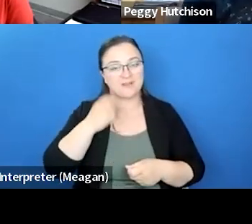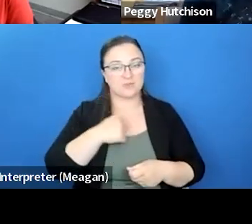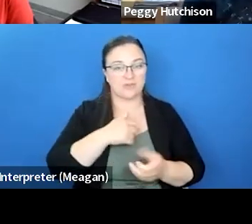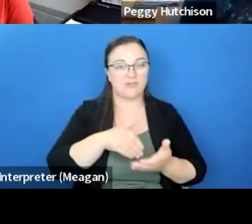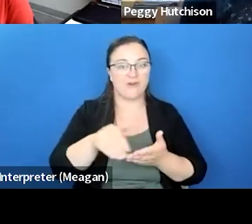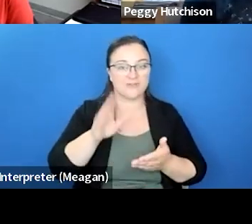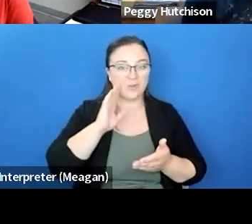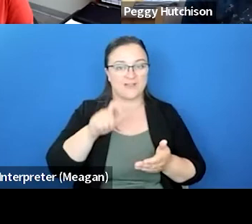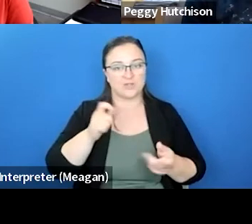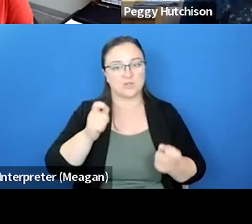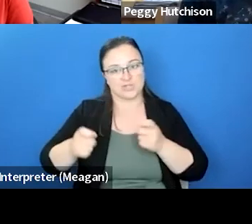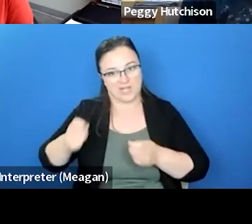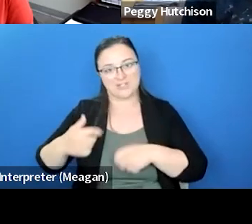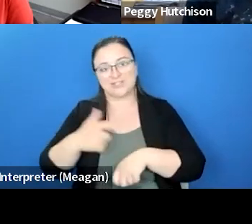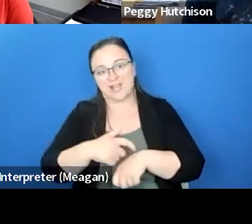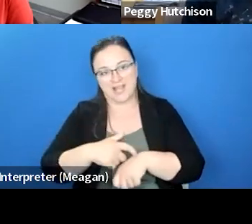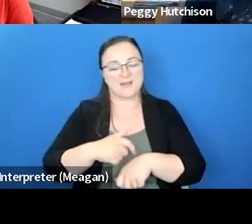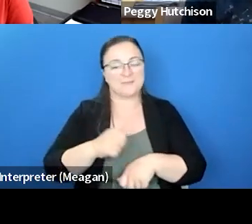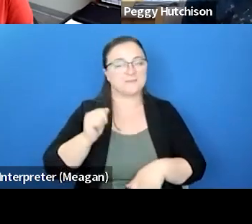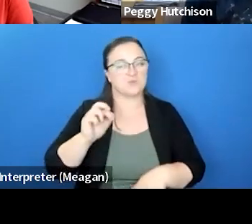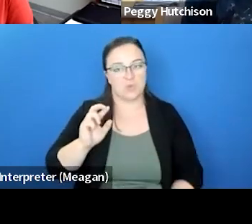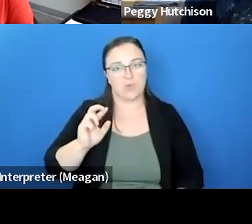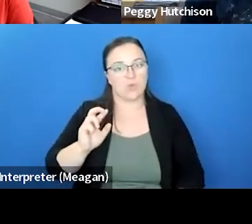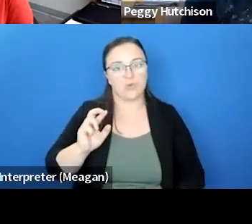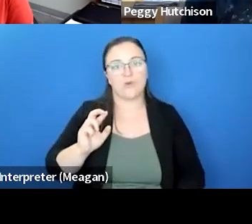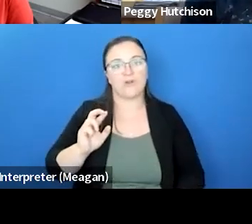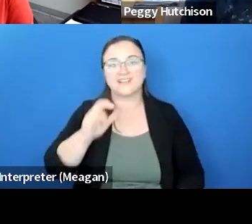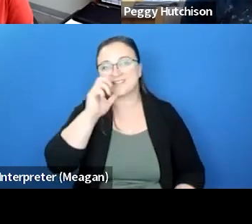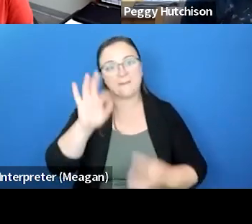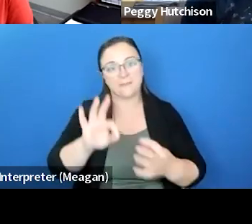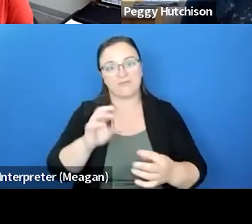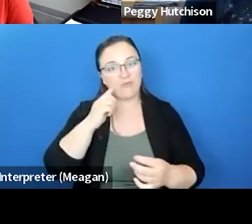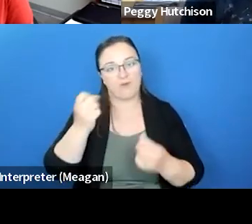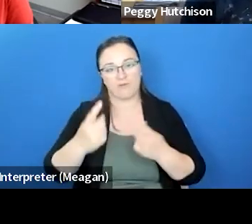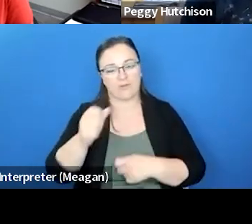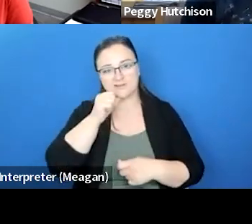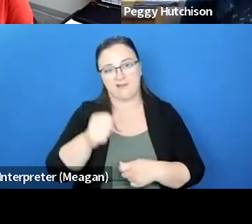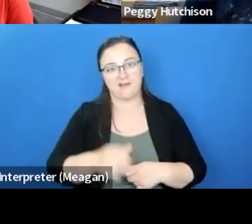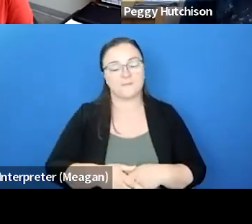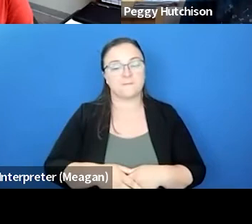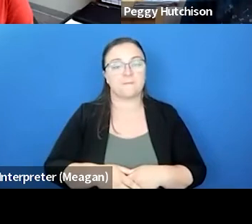changing times or you know, it's not perfect for everybody. So again that the grace